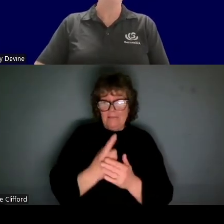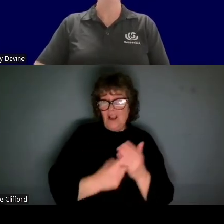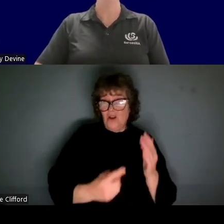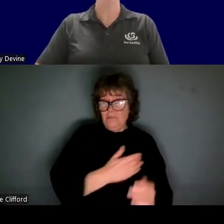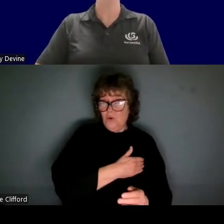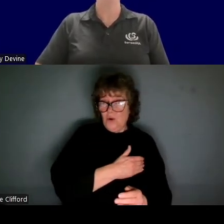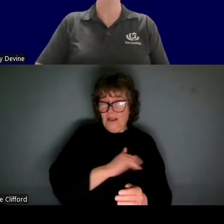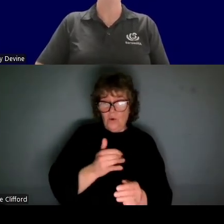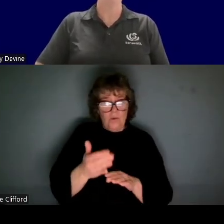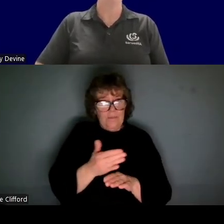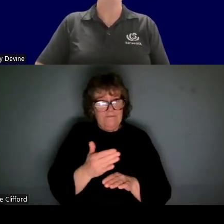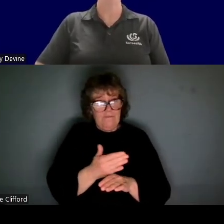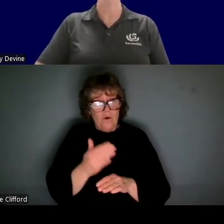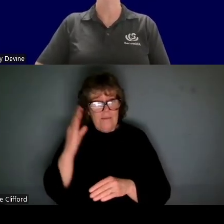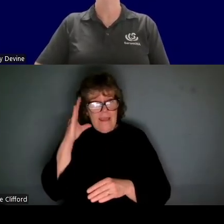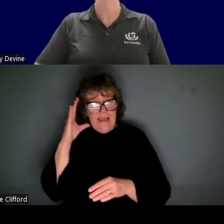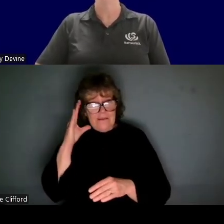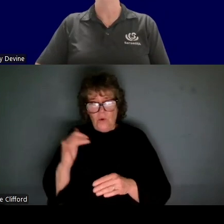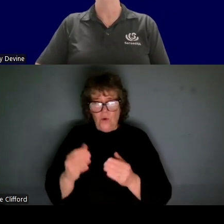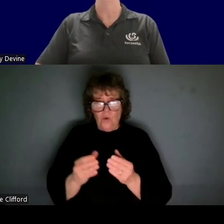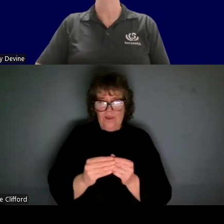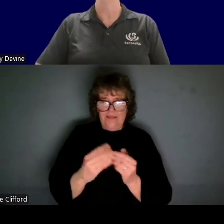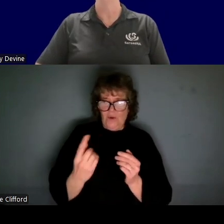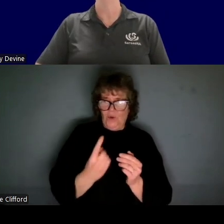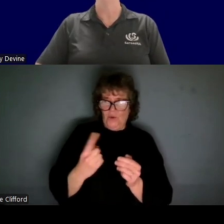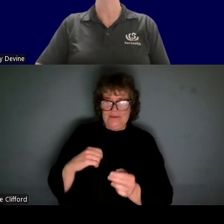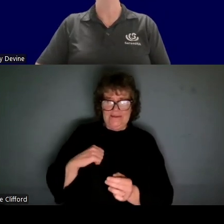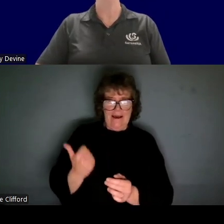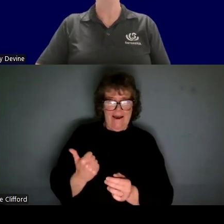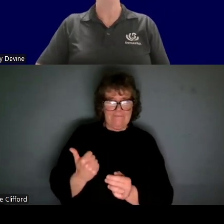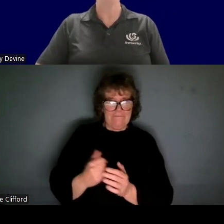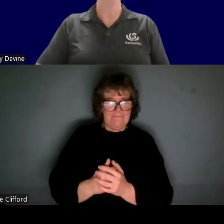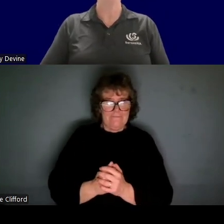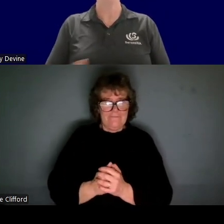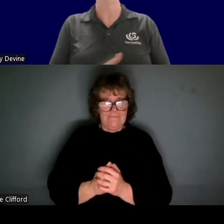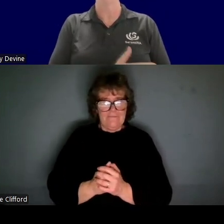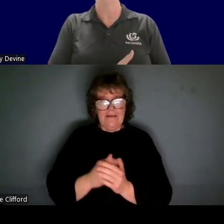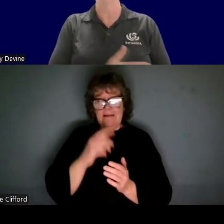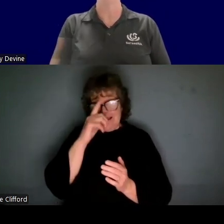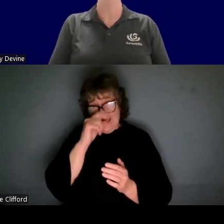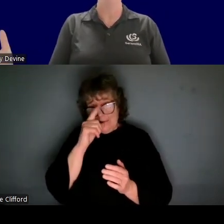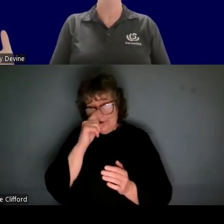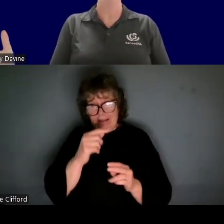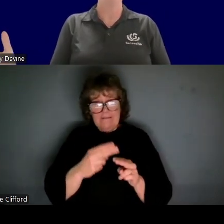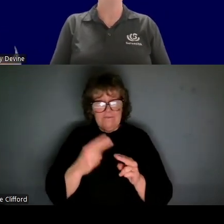bed or with specific staff members. It could also be for ladies, along the line of their